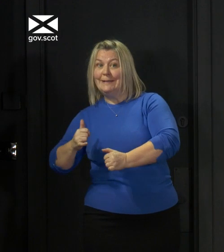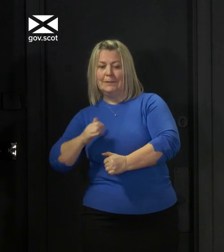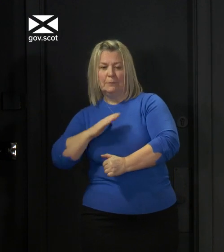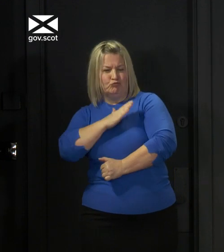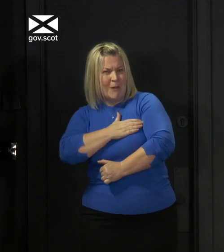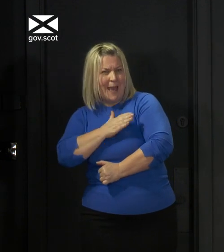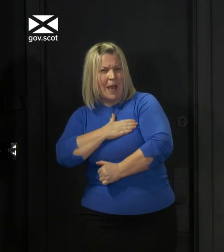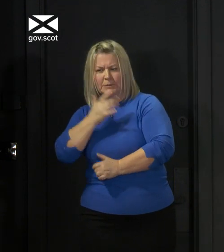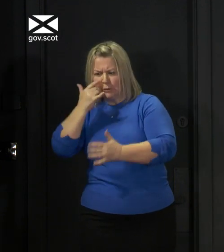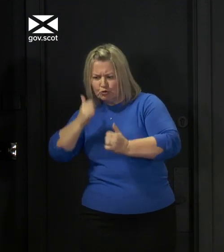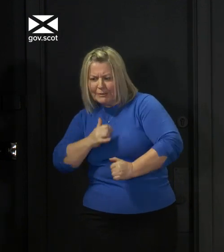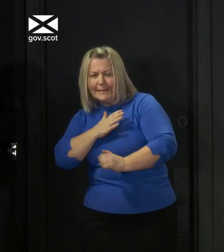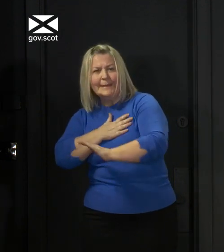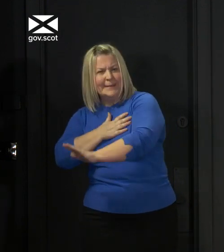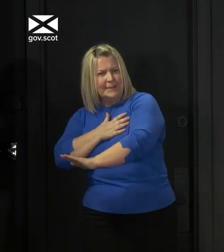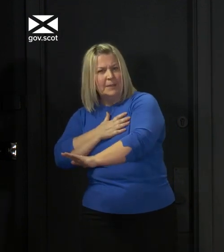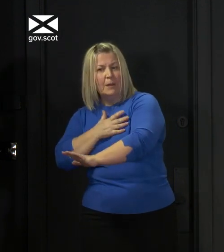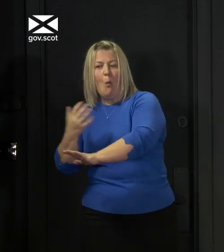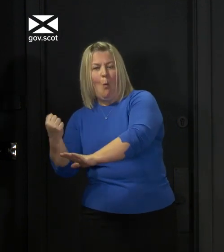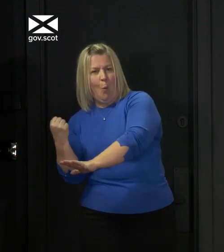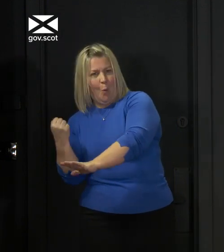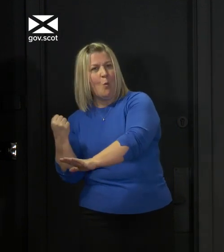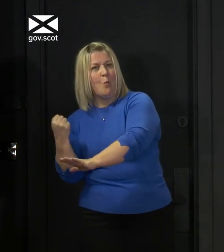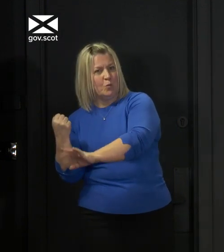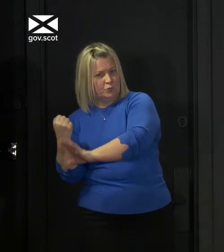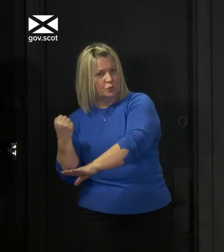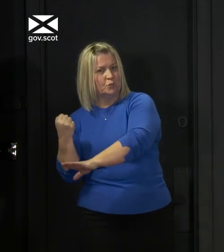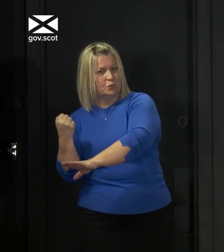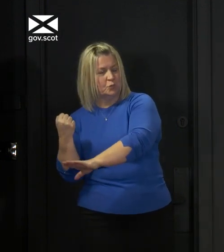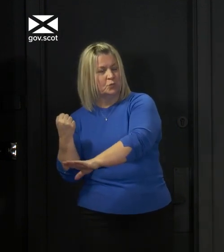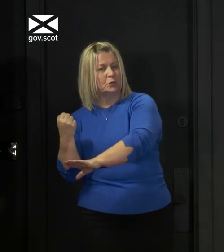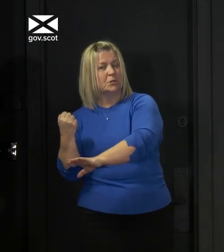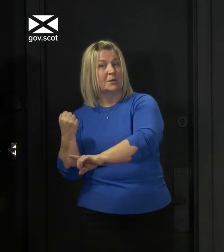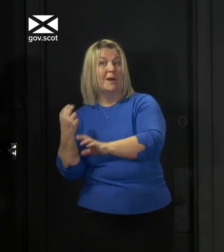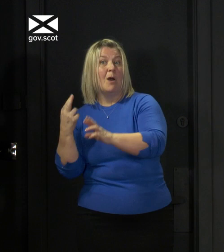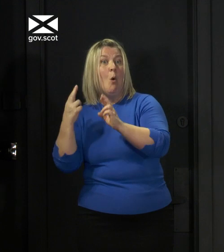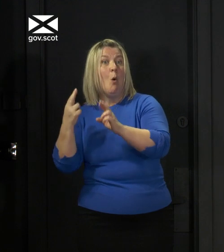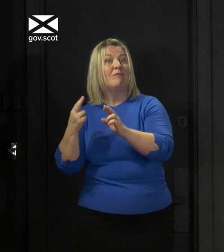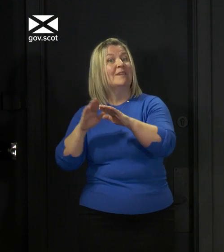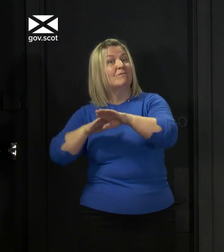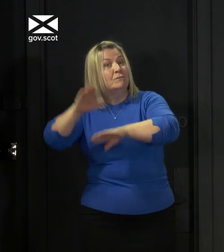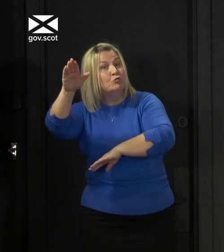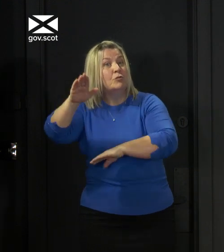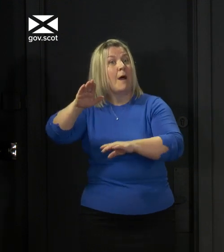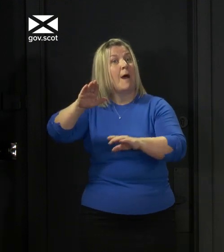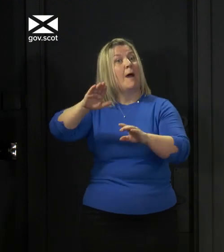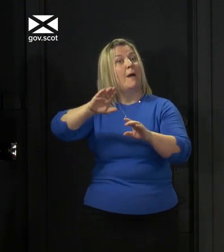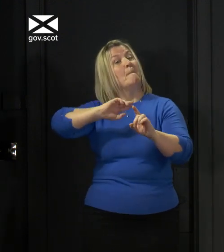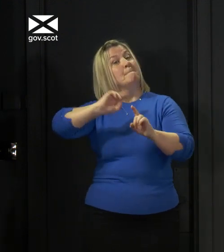back into screening with reduced alee compared to if we simply allowed the